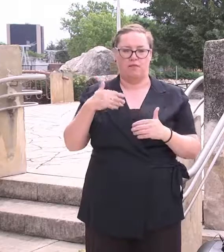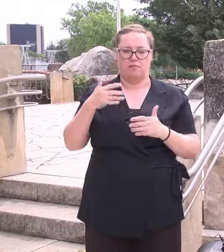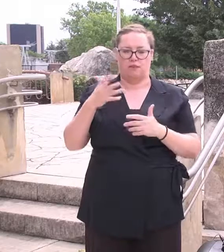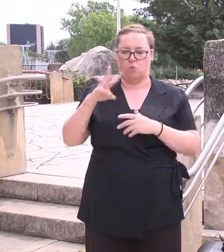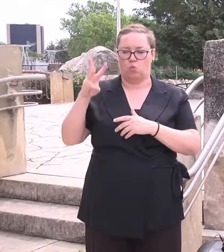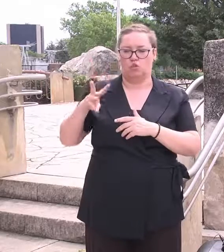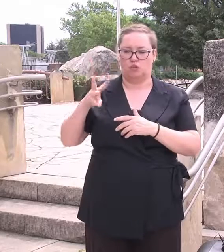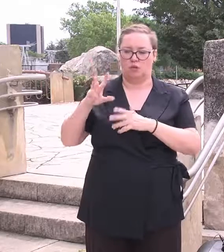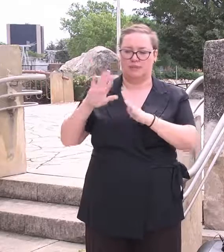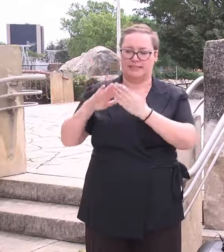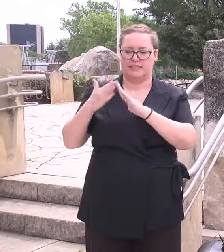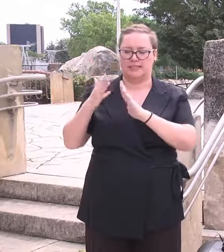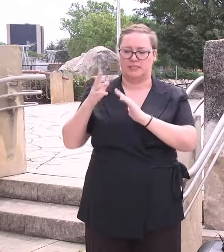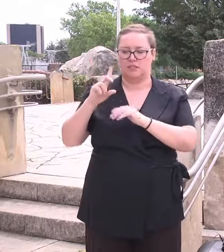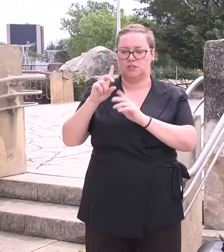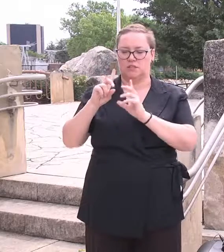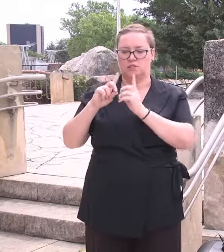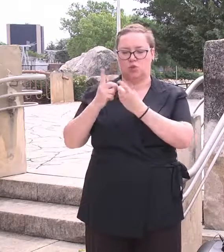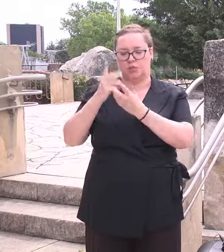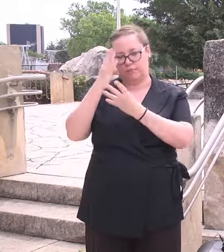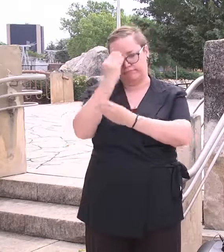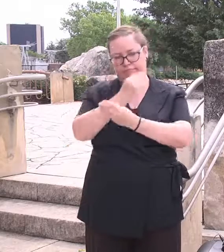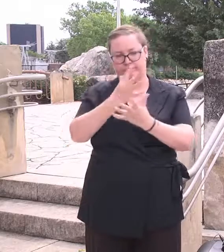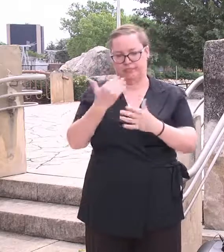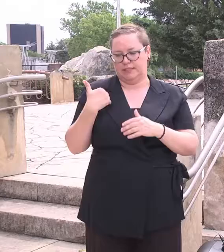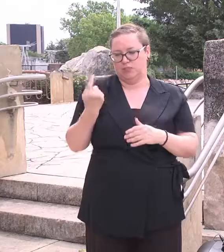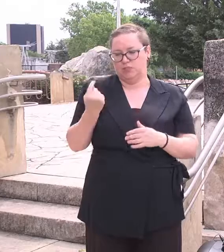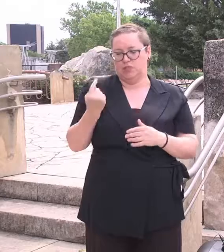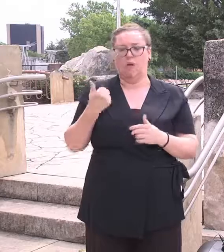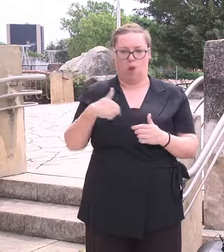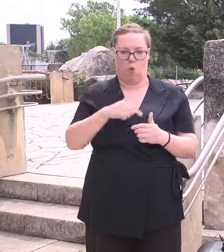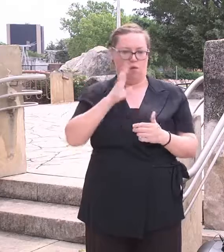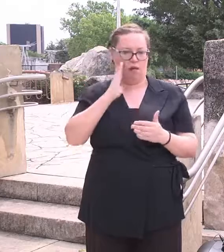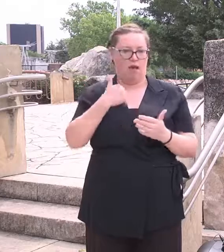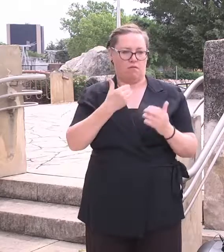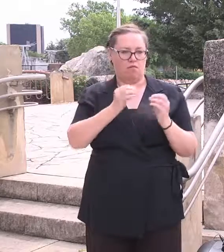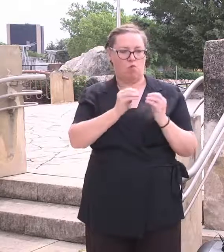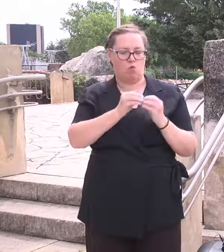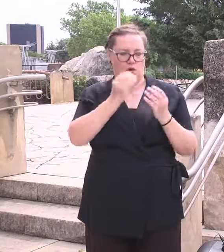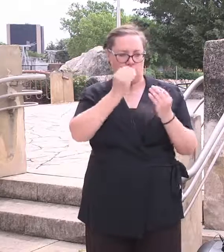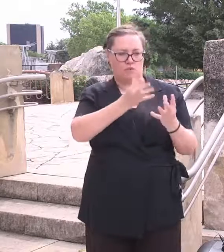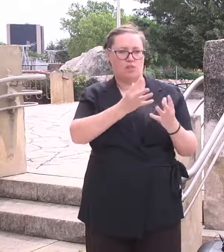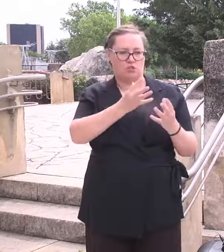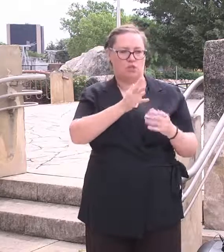latest update but we have some new updates that I will have Megan just share uh just what what we